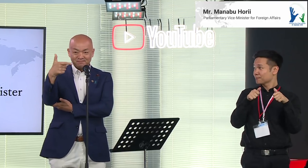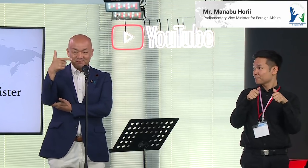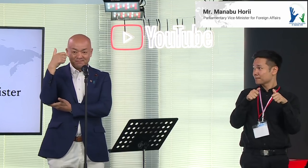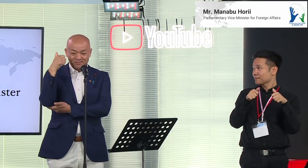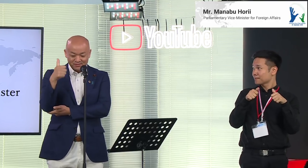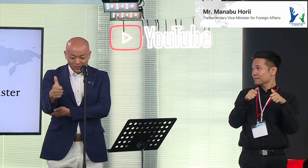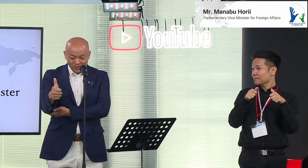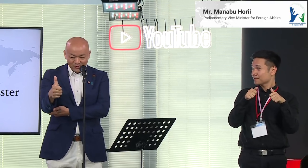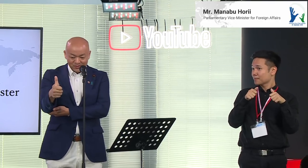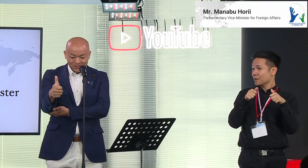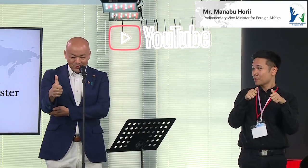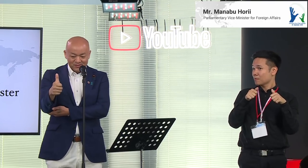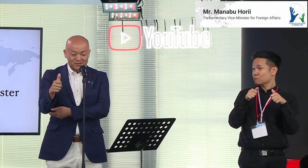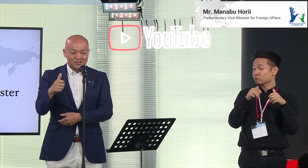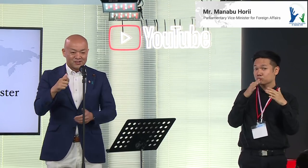I am